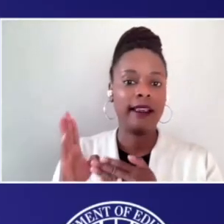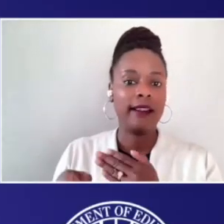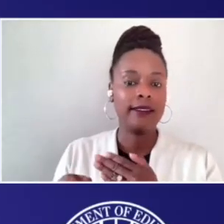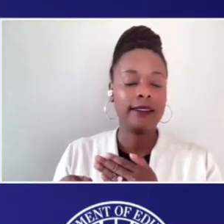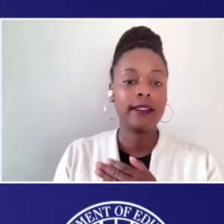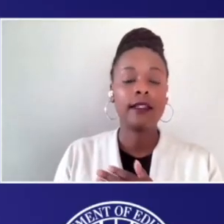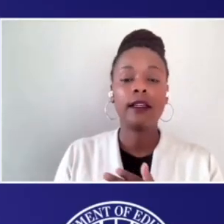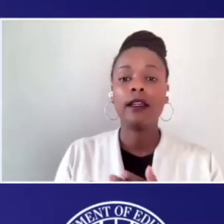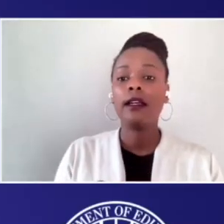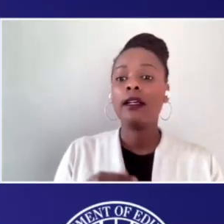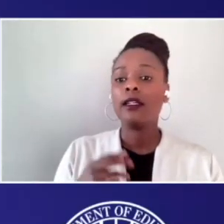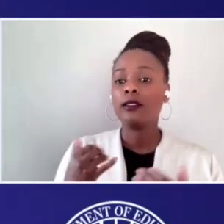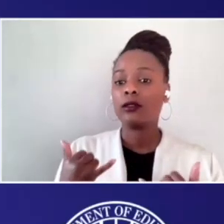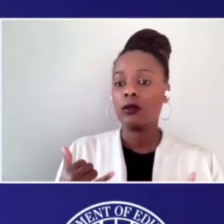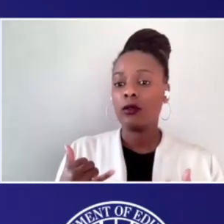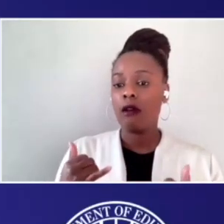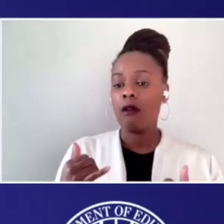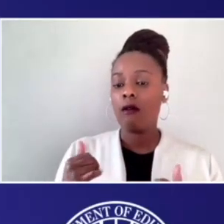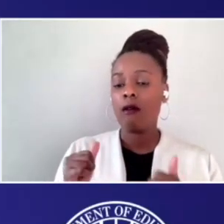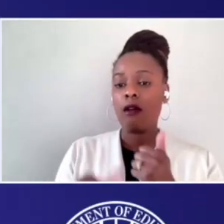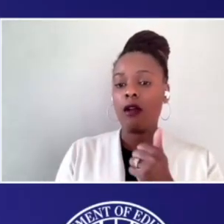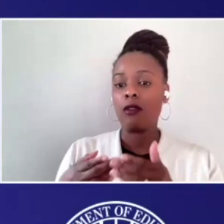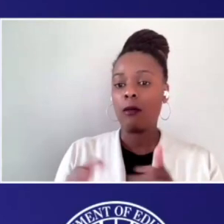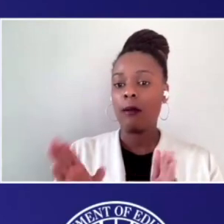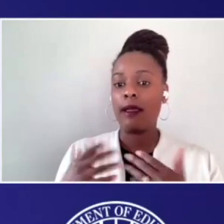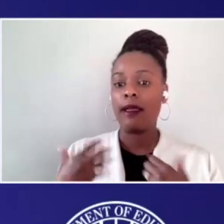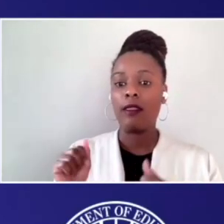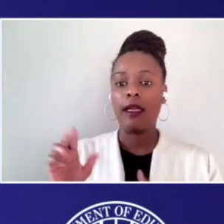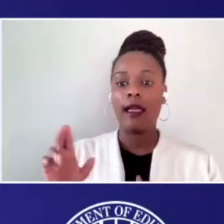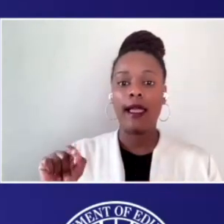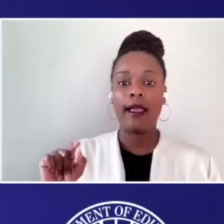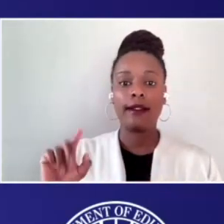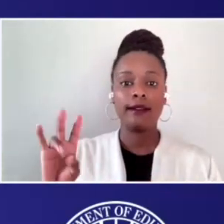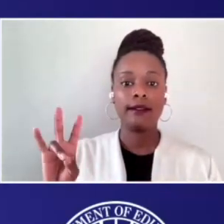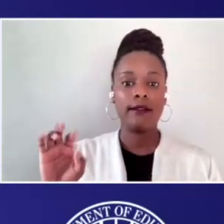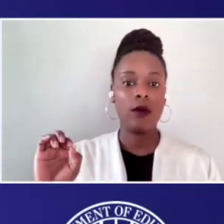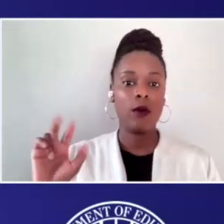Health Act in 703, it provided for